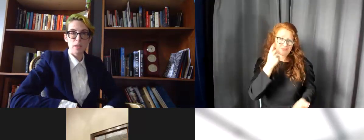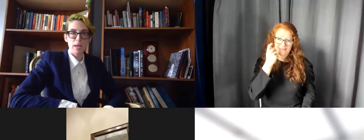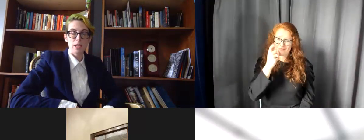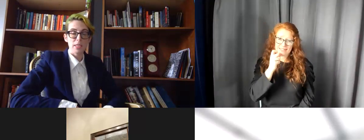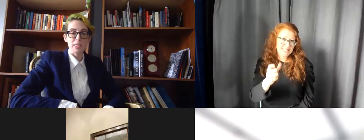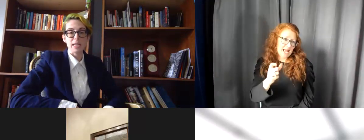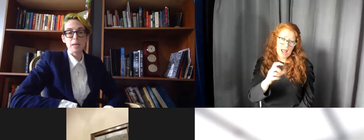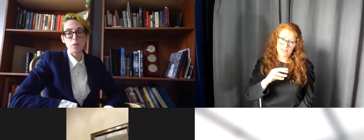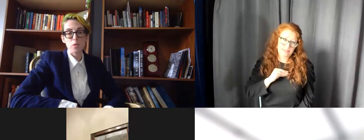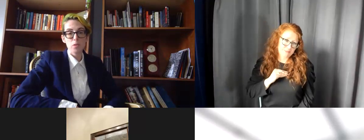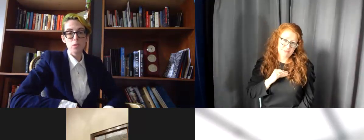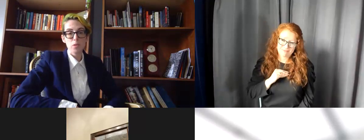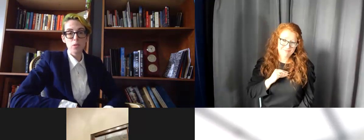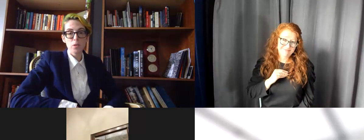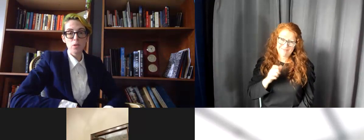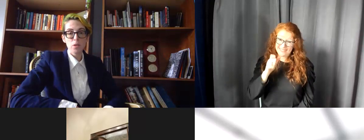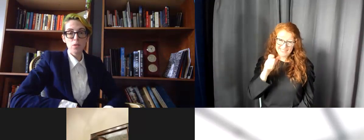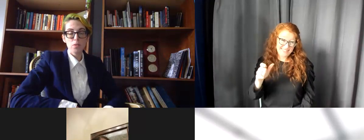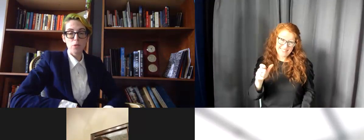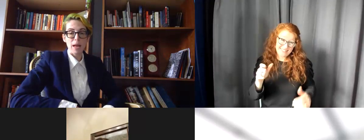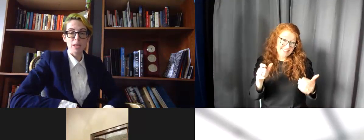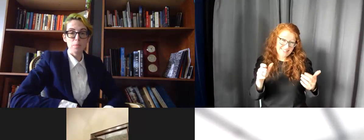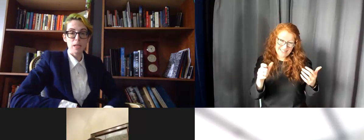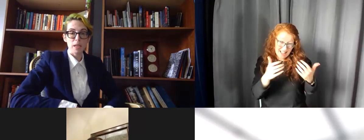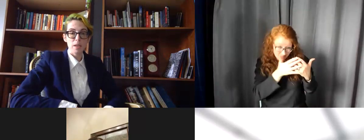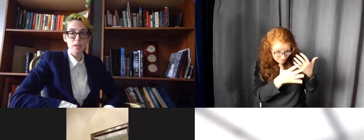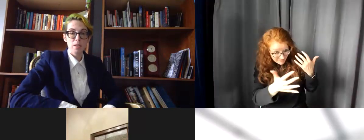Farrah Garland: and unsustainable for that to be